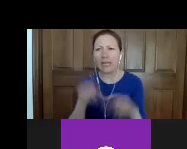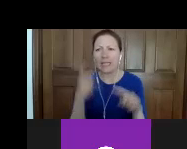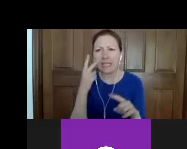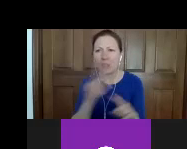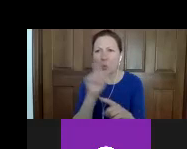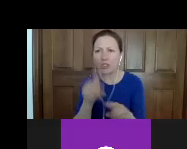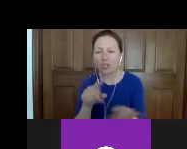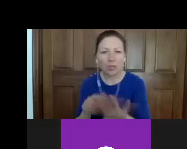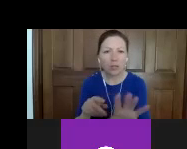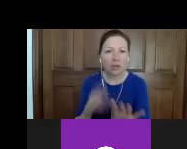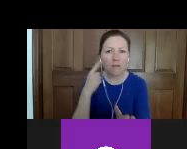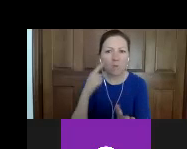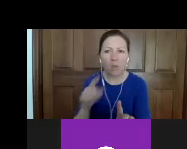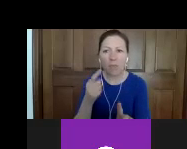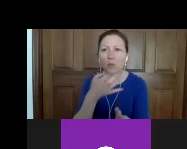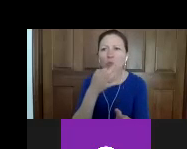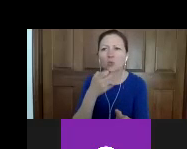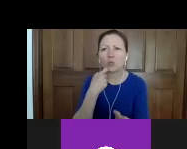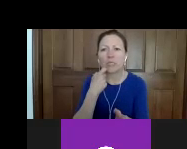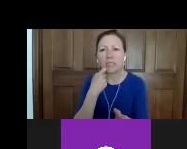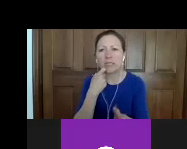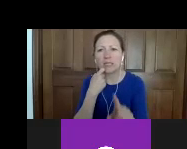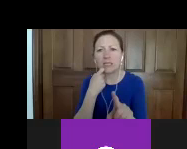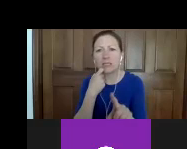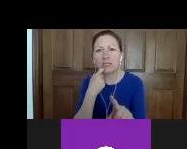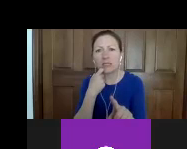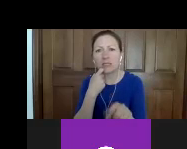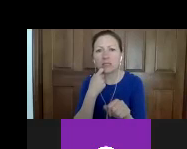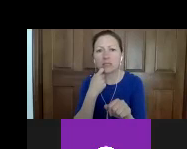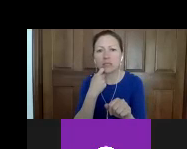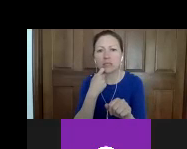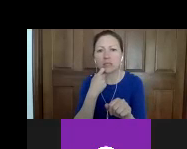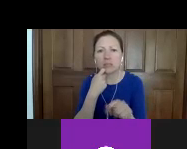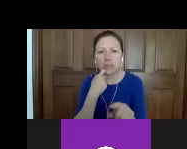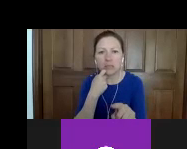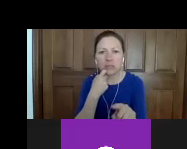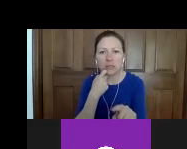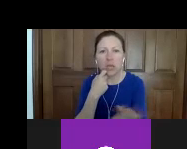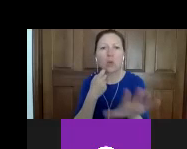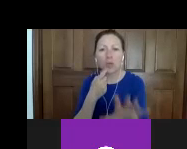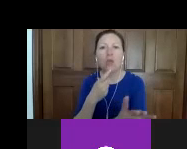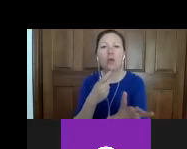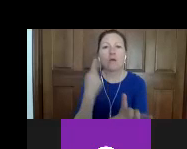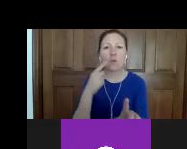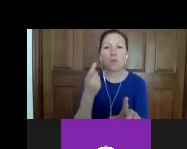Scott it says it looks look we've got a couple of people saying the chat box was disabled. It should be working now.